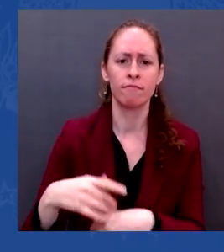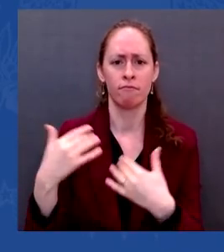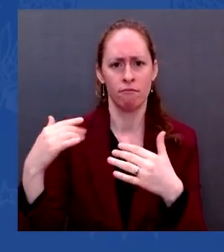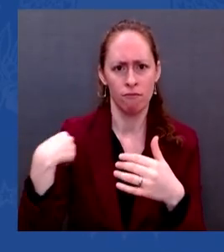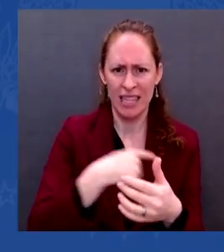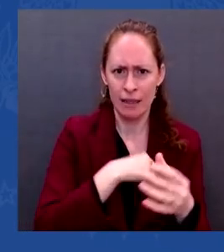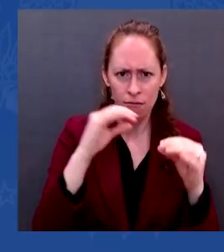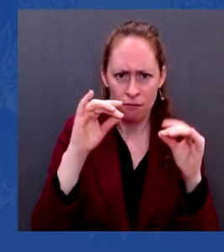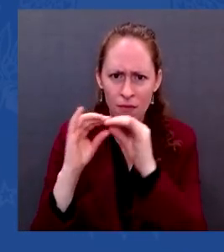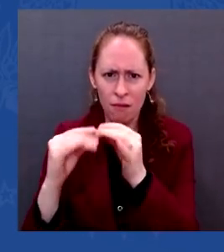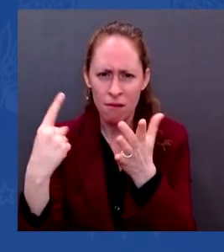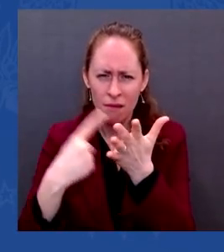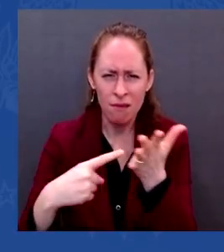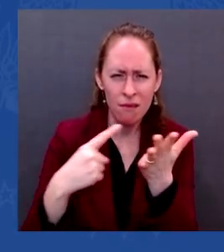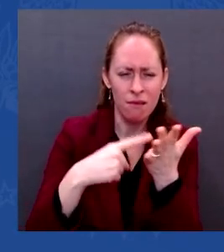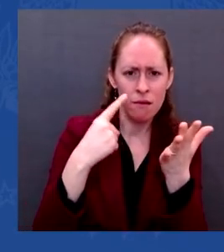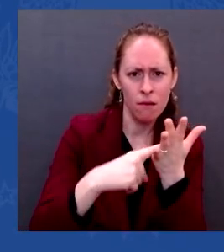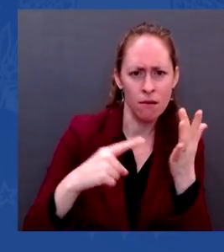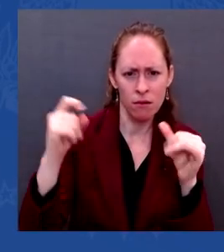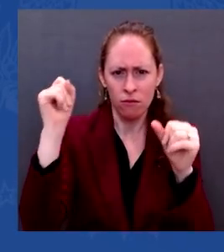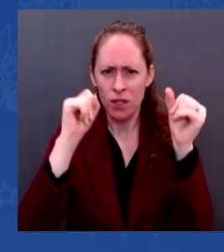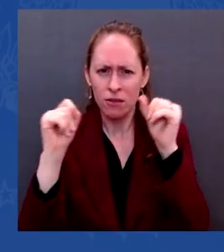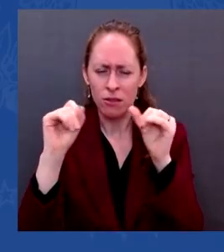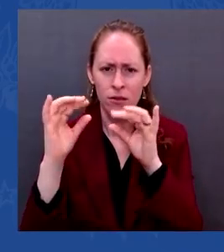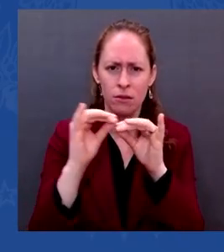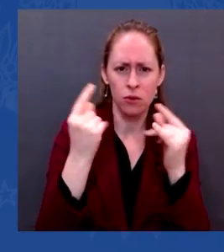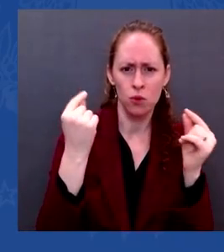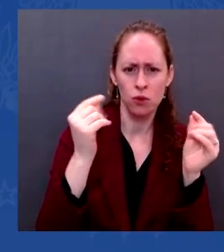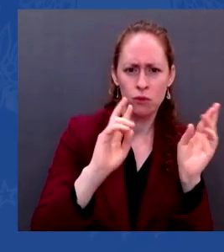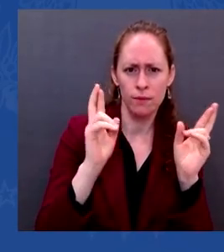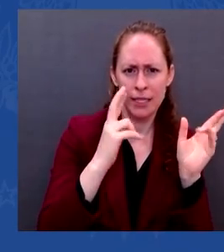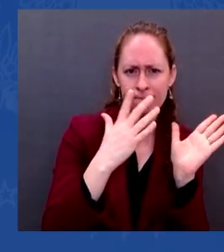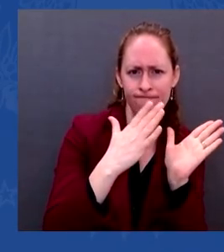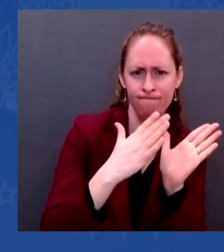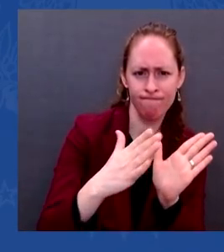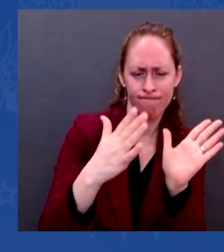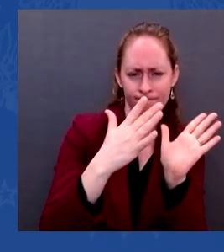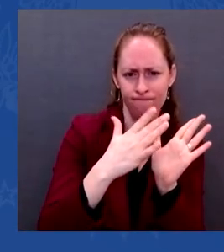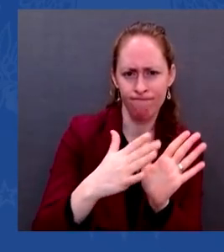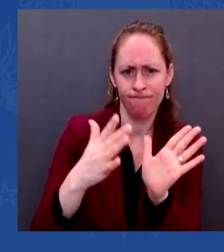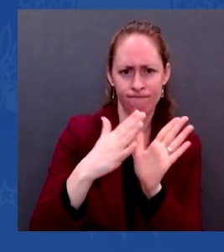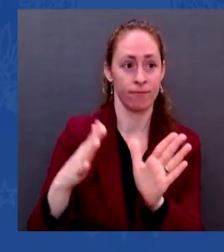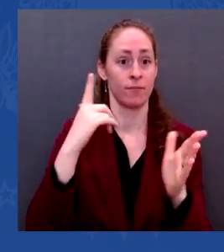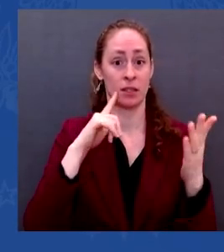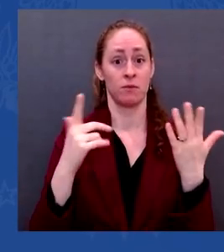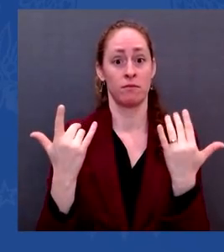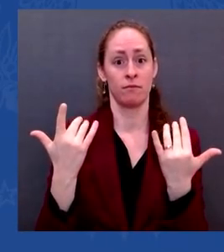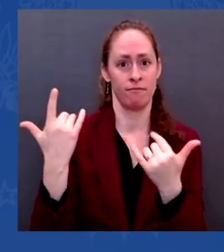This operation is testament to America's reach and capability to take out terrorist threats